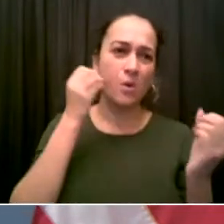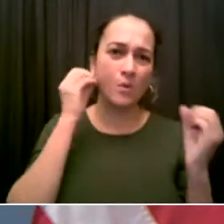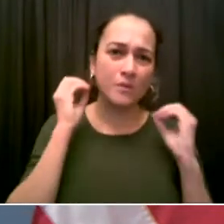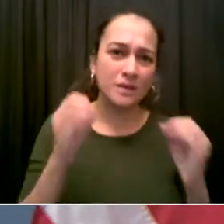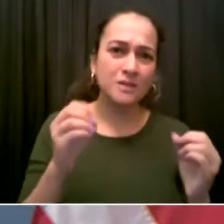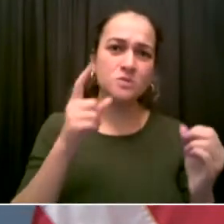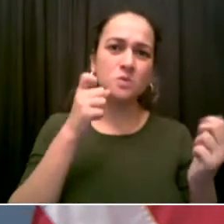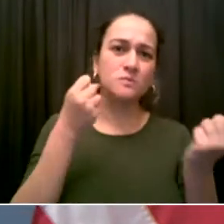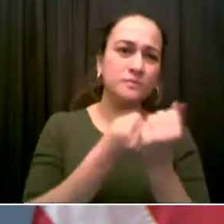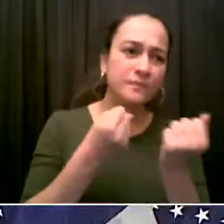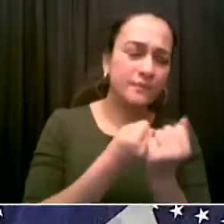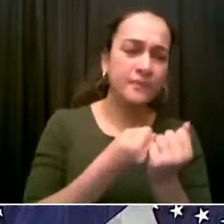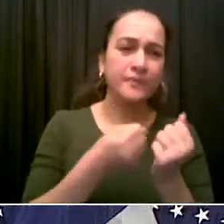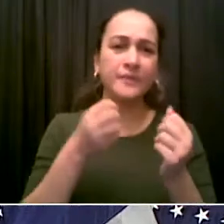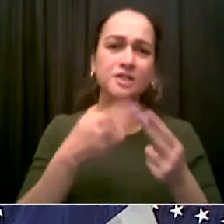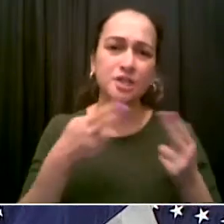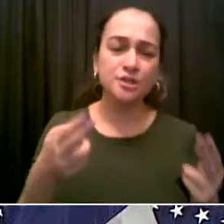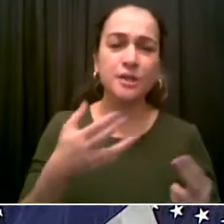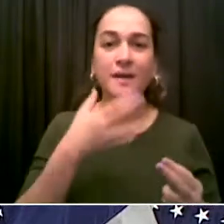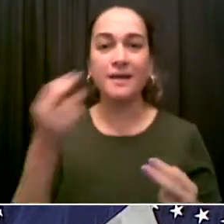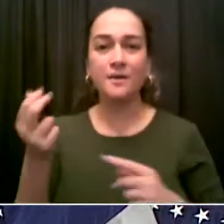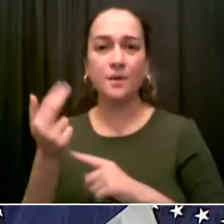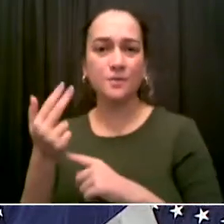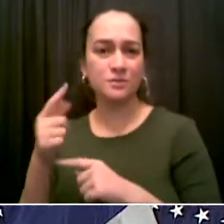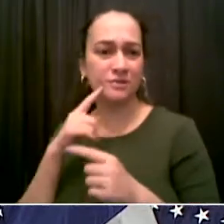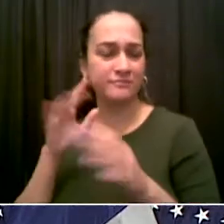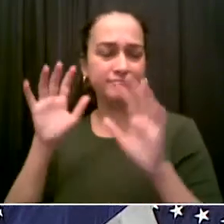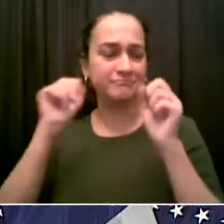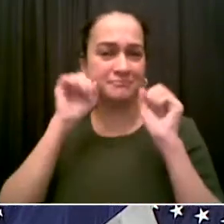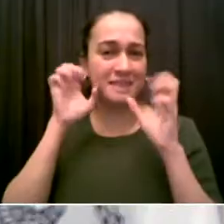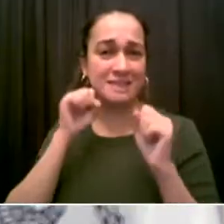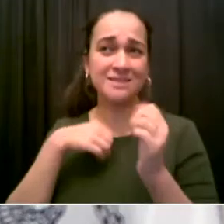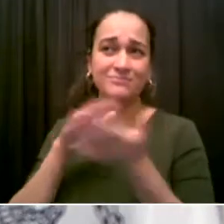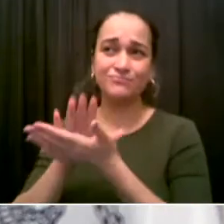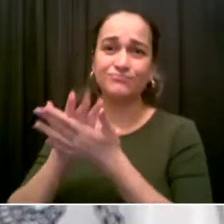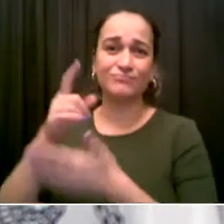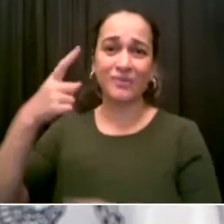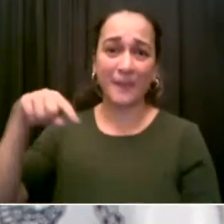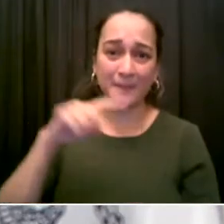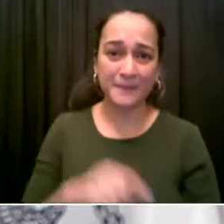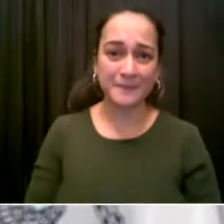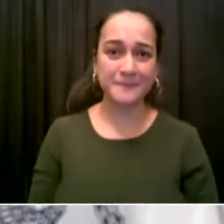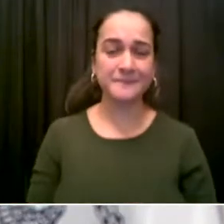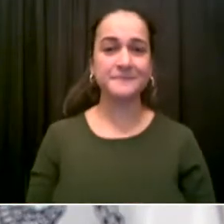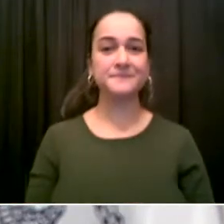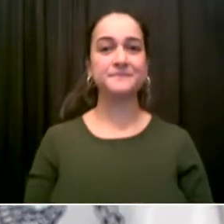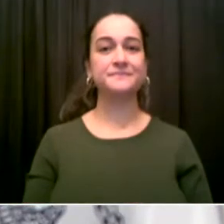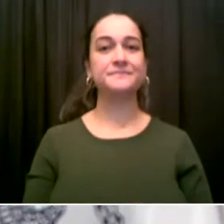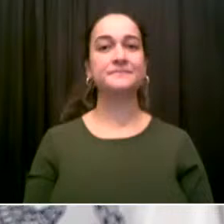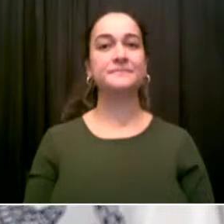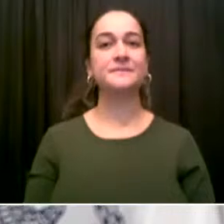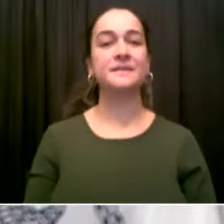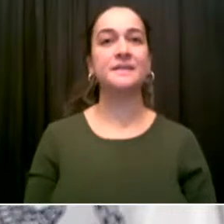PROVIDED IN CONGREGANT SETTINGS T E NOW PROVIDNIG N I HOTEL SE I THINK THE PROMISE TO YOUR QUESTION IS THAT PEOPLE ARE GOING SOMEWHERE ELSE FOR SERVICES VERSUS GETTING